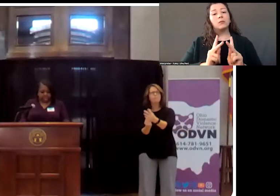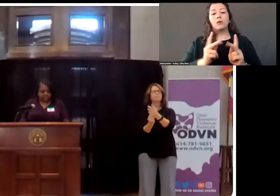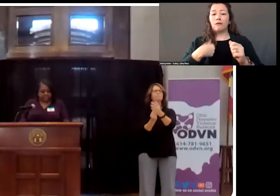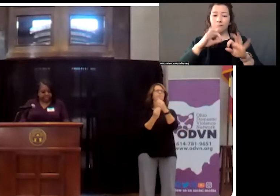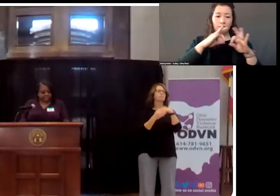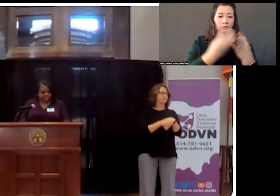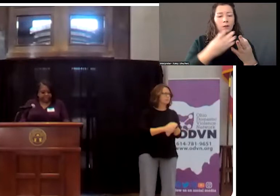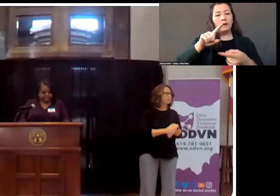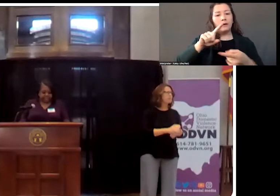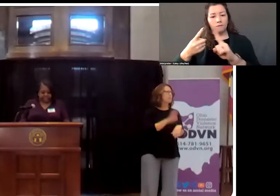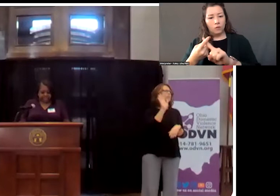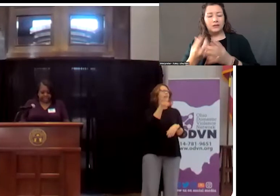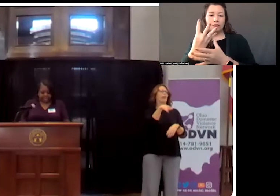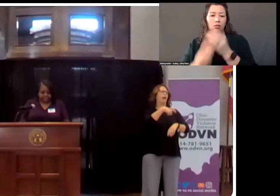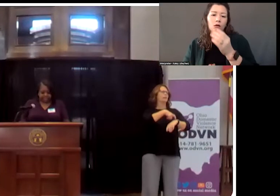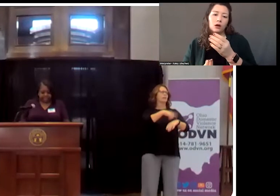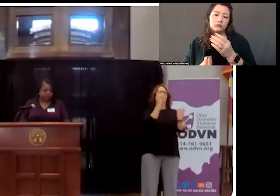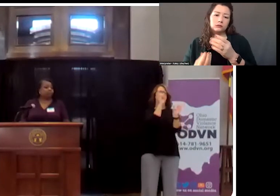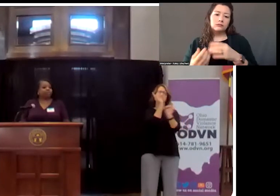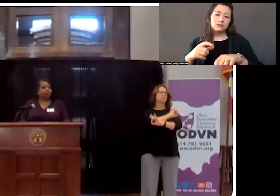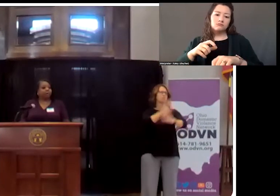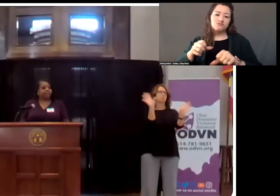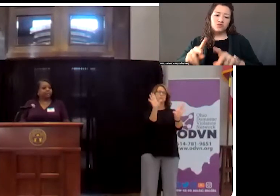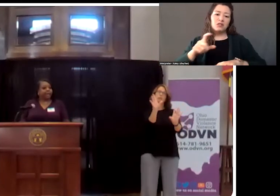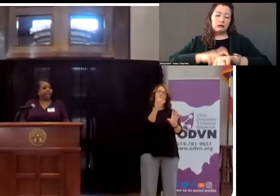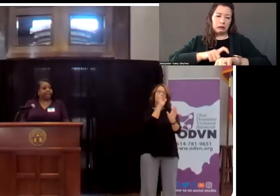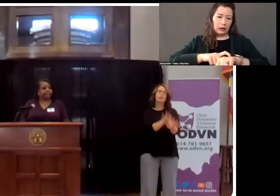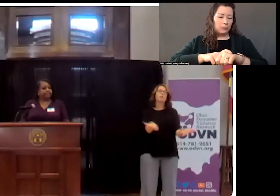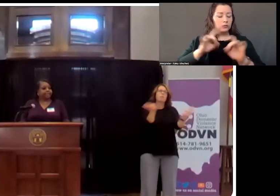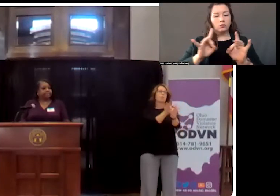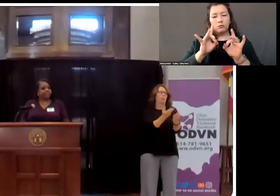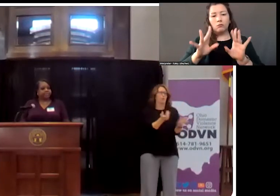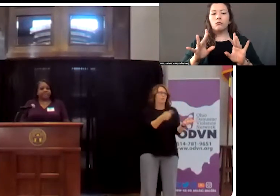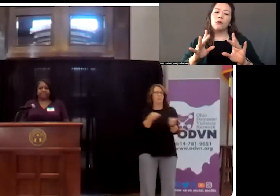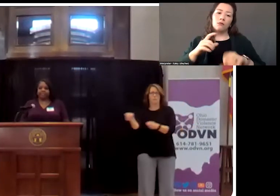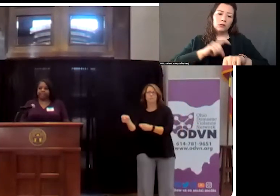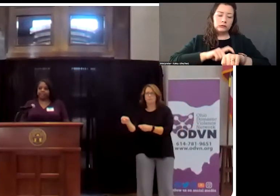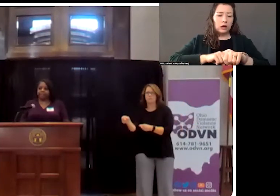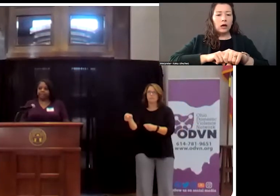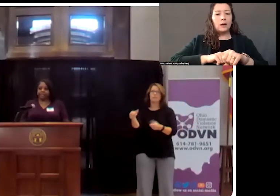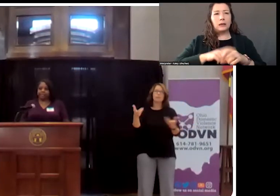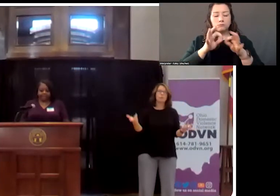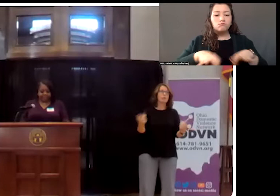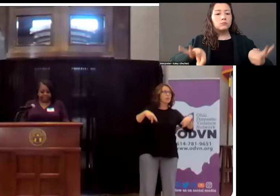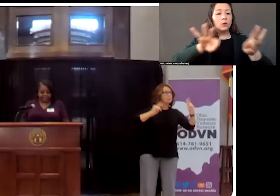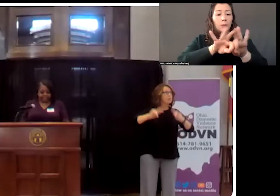It was such a devastating time. And crucial moments were happening to us as a people and to our families.